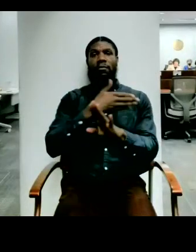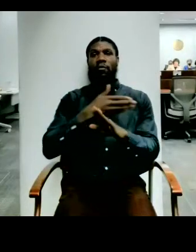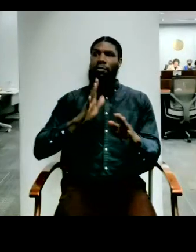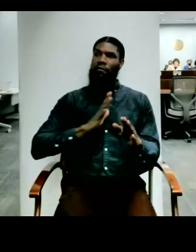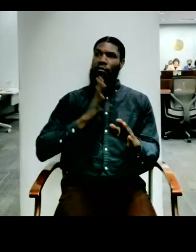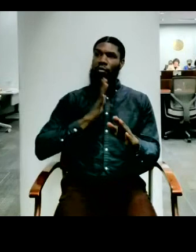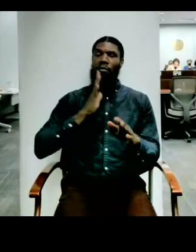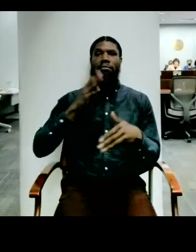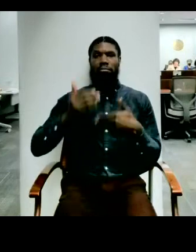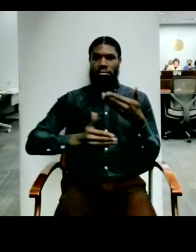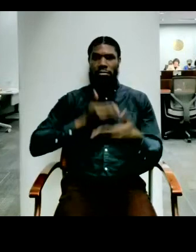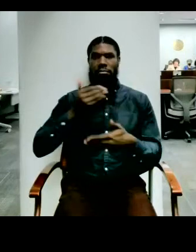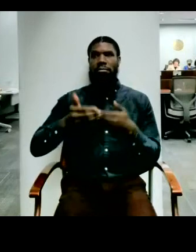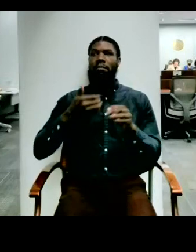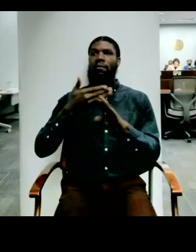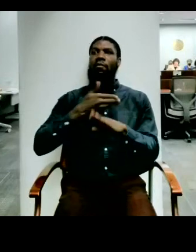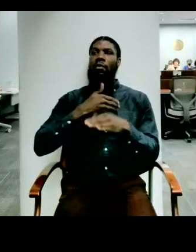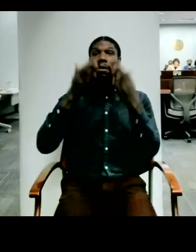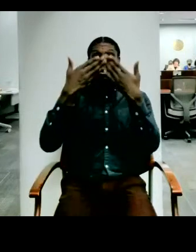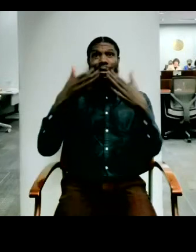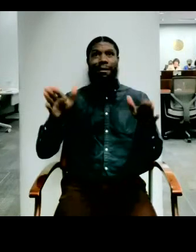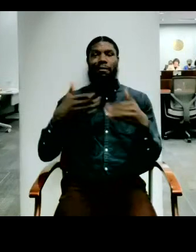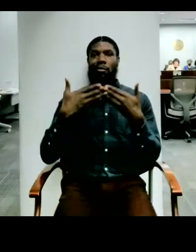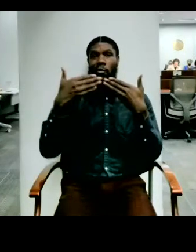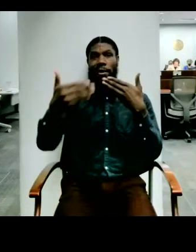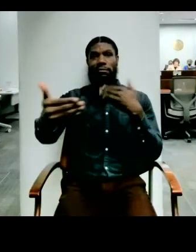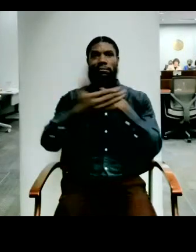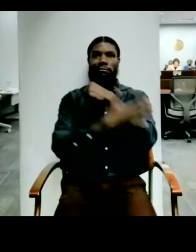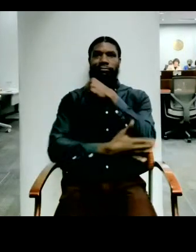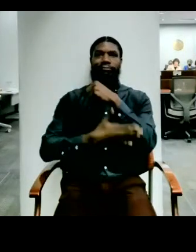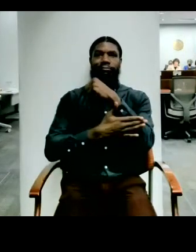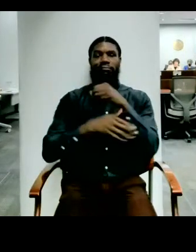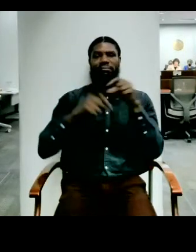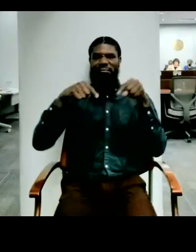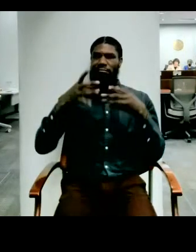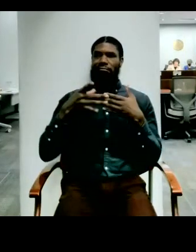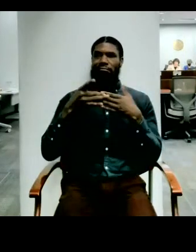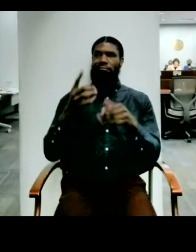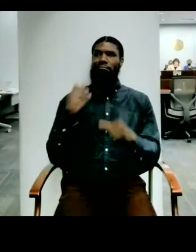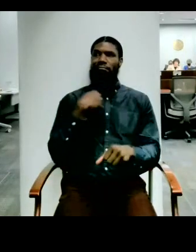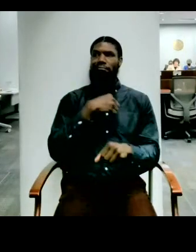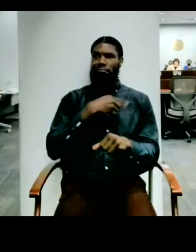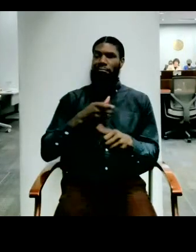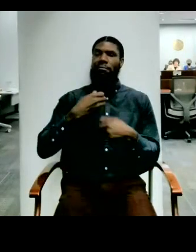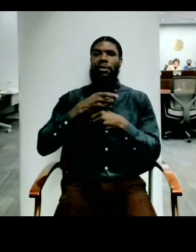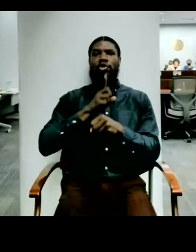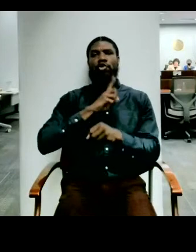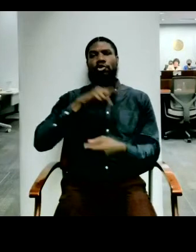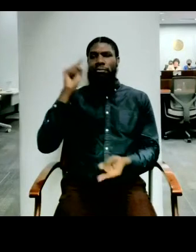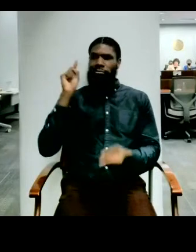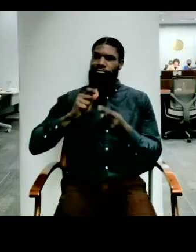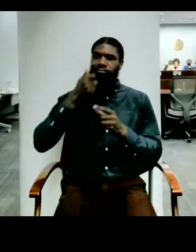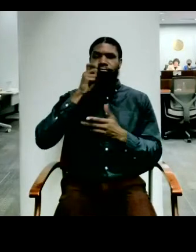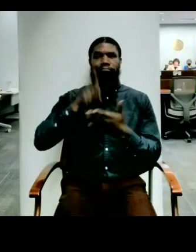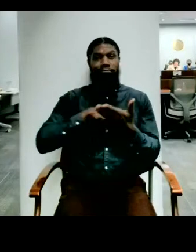kin tree this will provide the agency unlawful employment discrimination and prioritize all